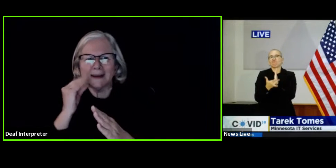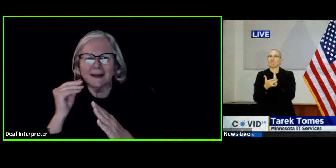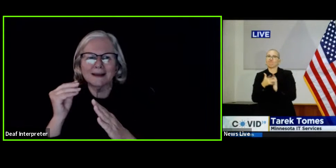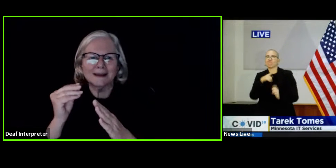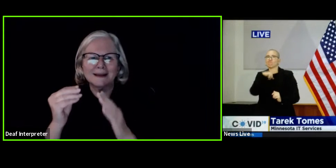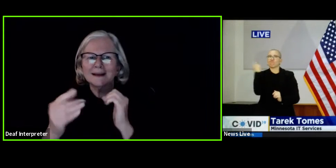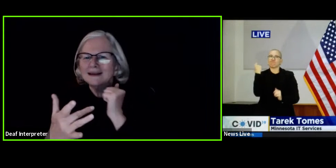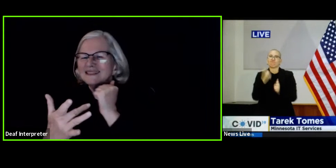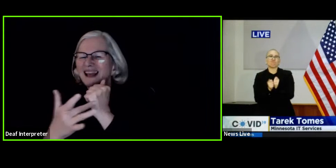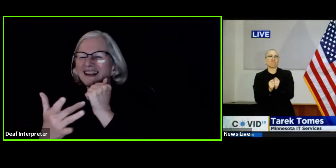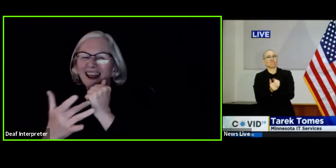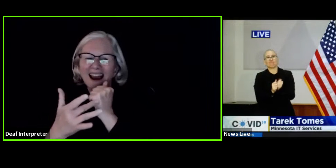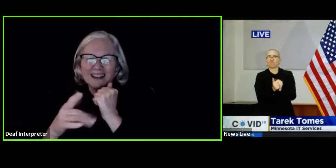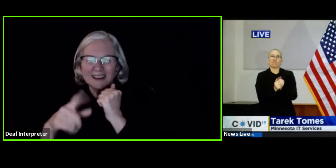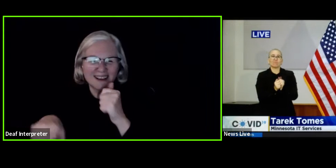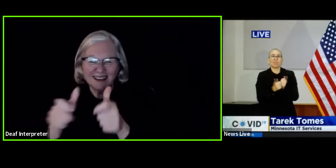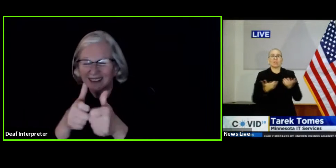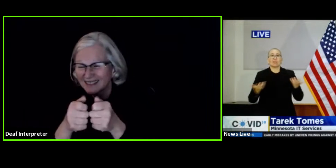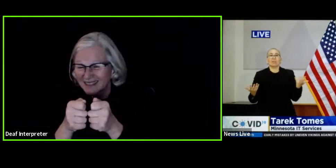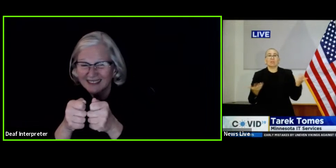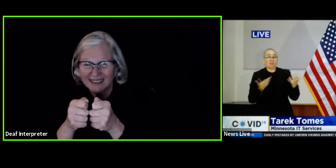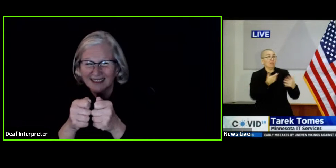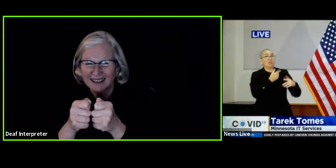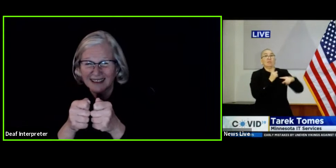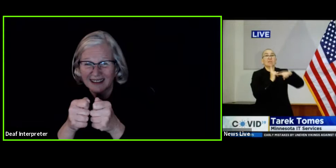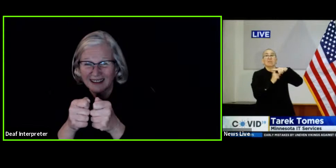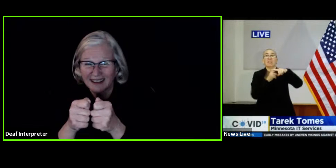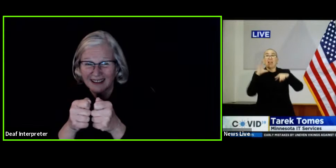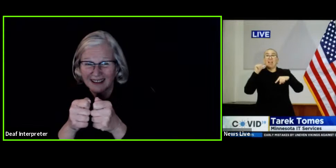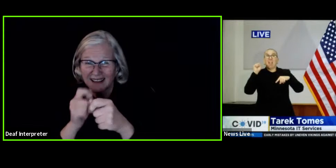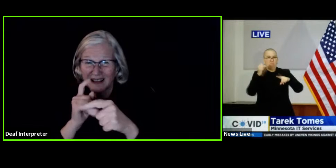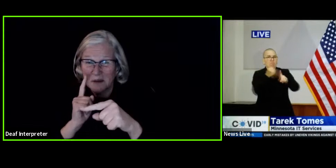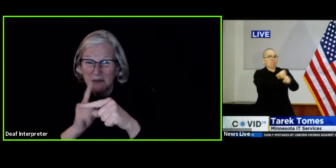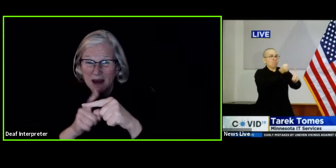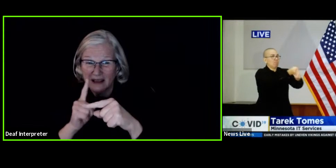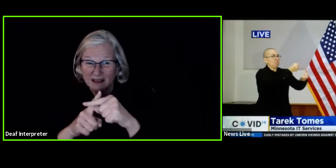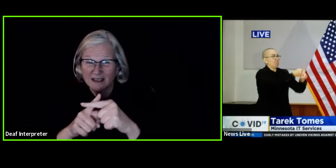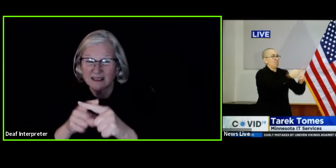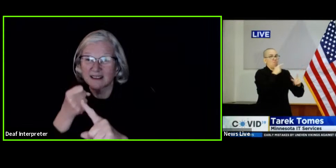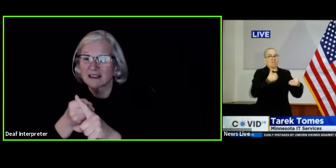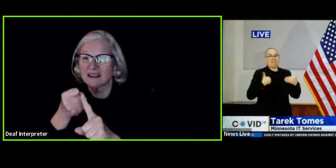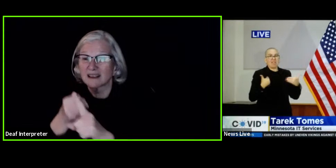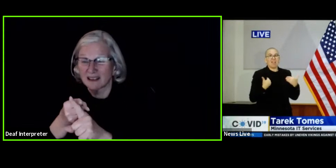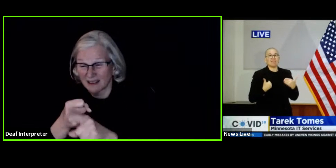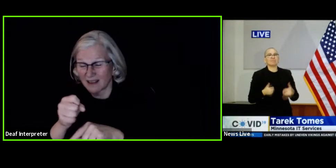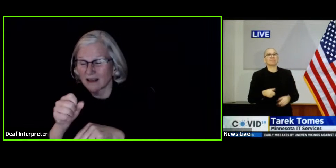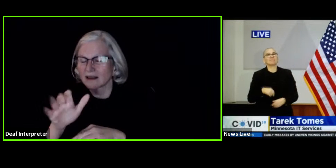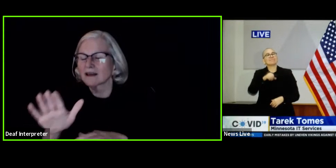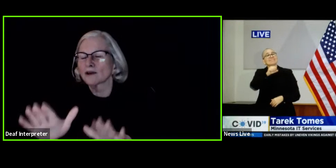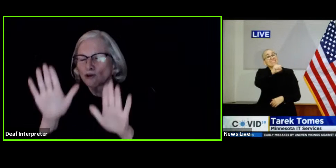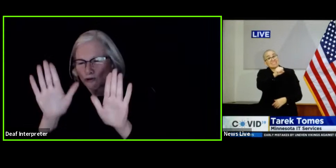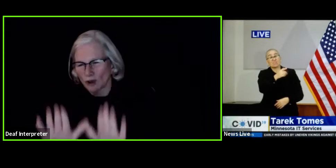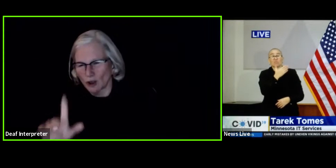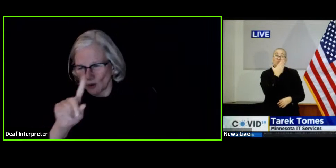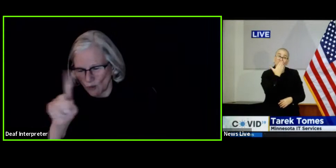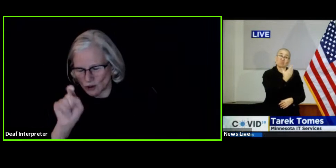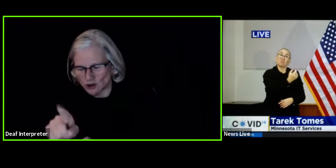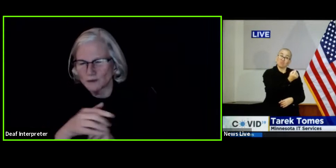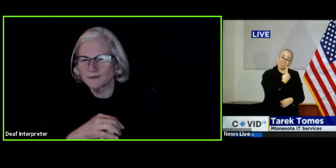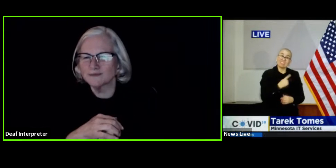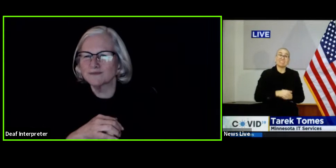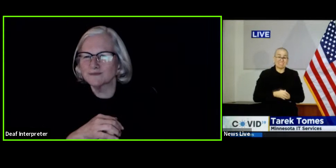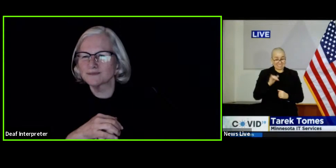WHAT WE'RE DOING. YOU'LL SEE, YOU KNOW, PROBABLY SOCIAL CONTACTS